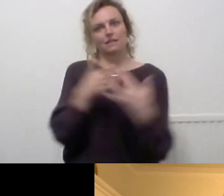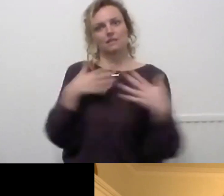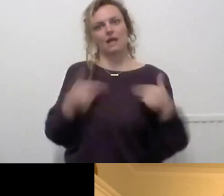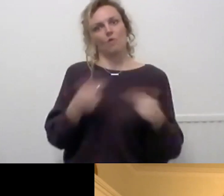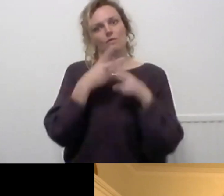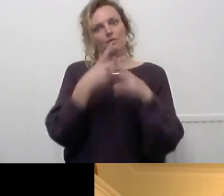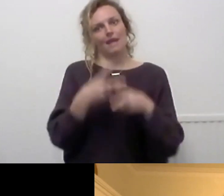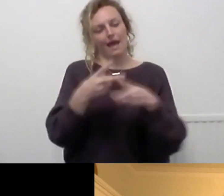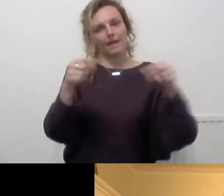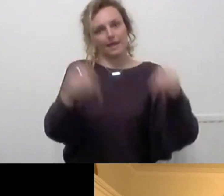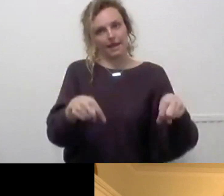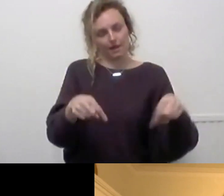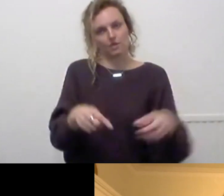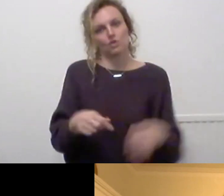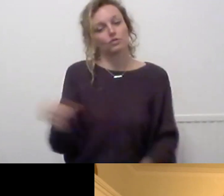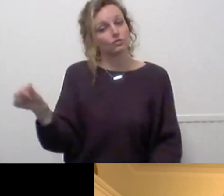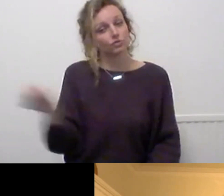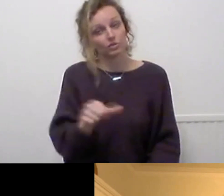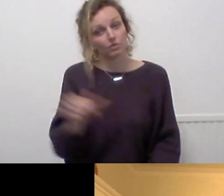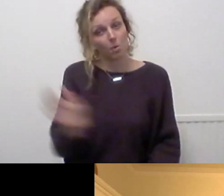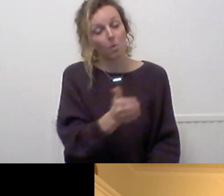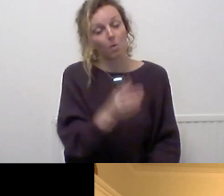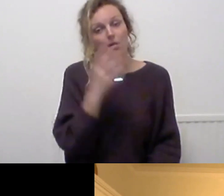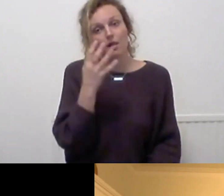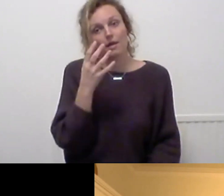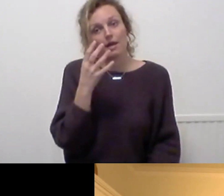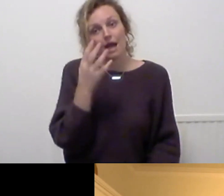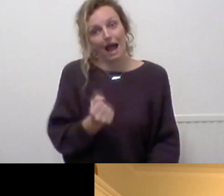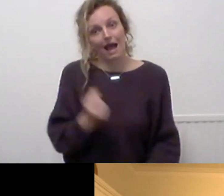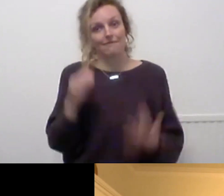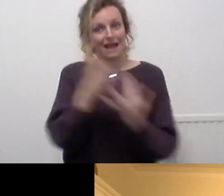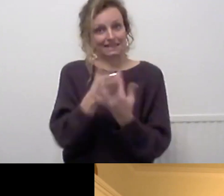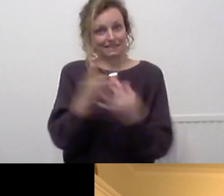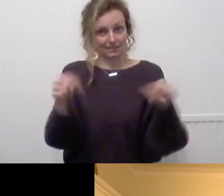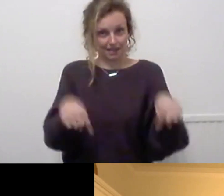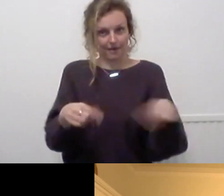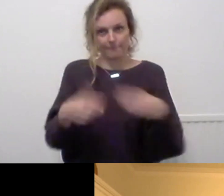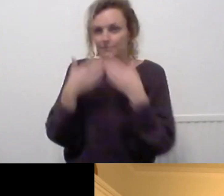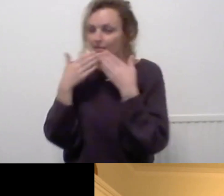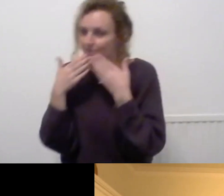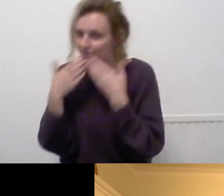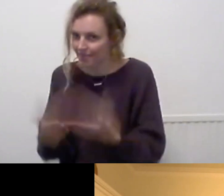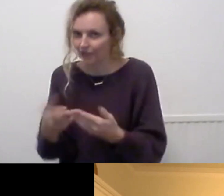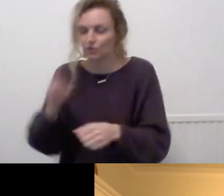access to vaccinations that way. Thank you, Doctor care for anything to add. Thank you, Dr. Murphy.